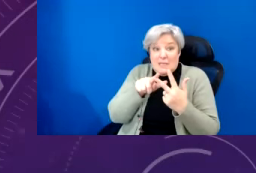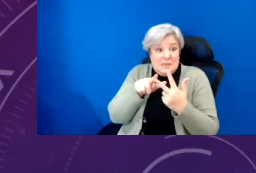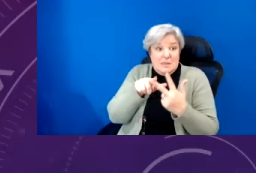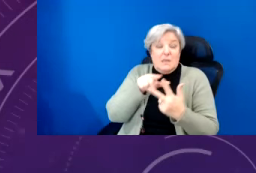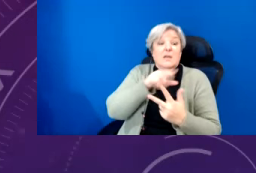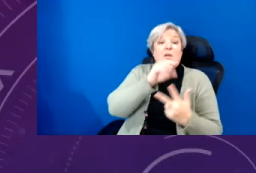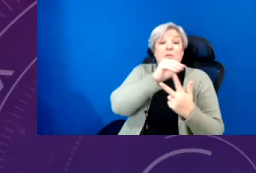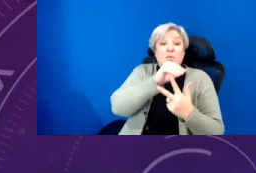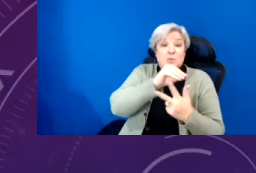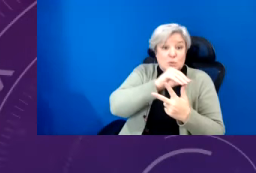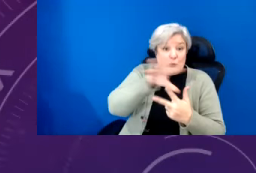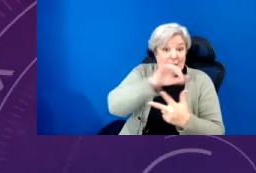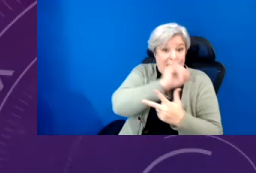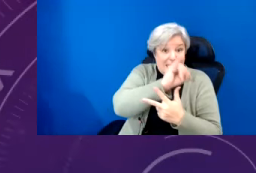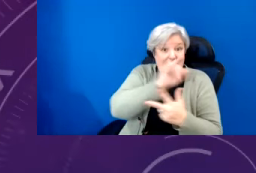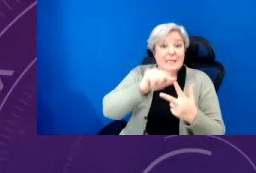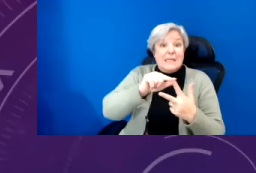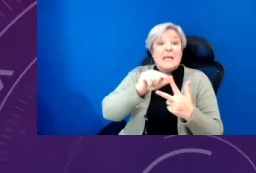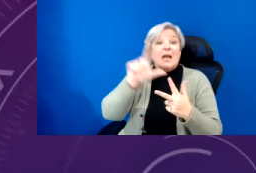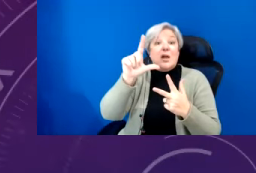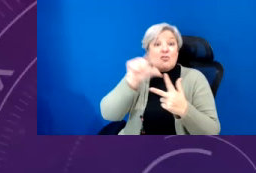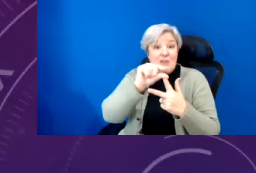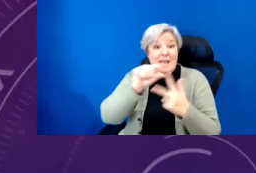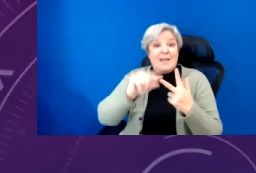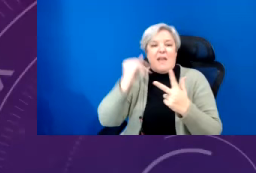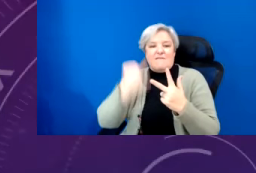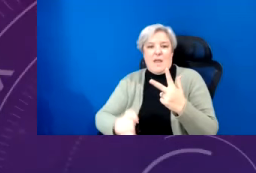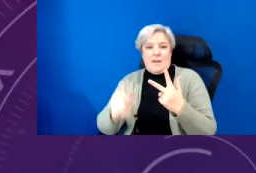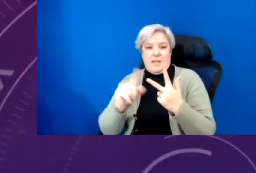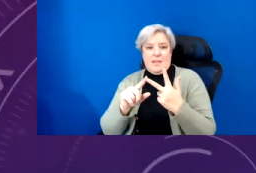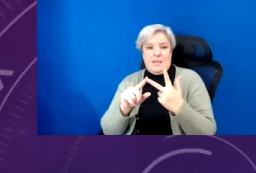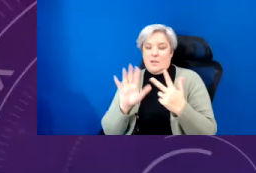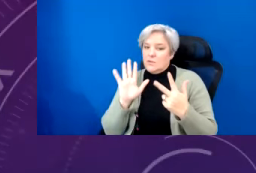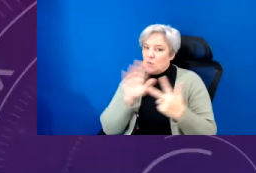and the final grade, right? Once we have those highlighted excuse me.